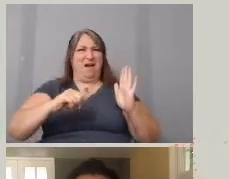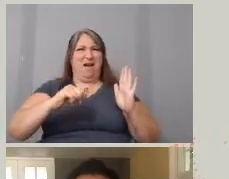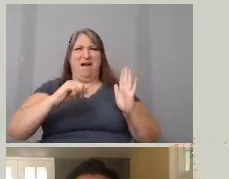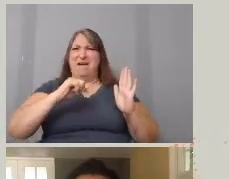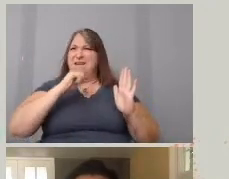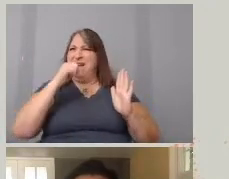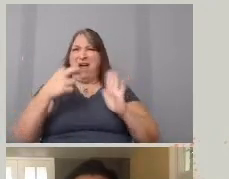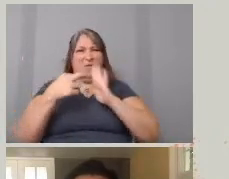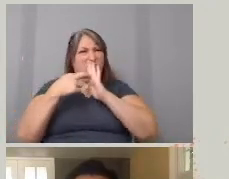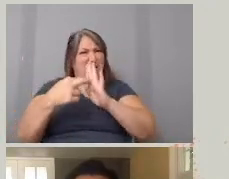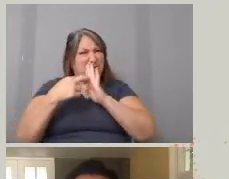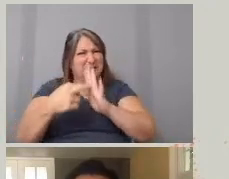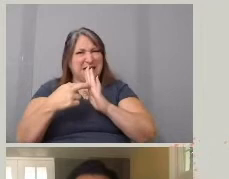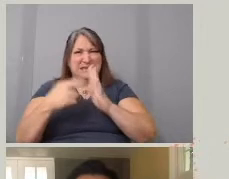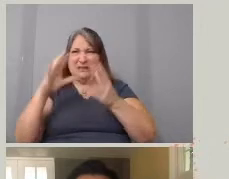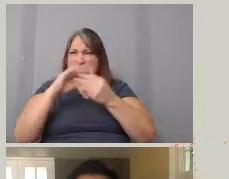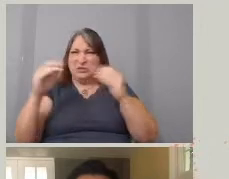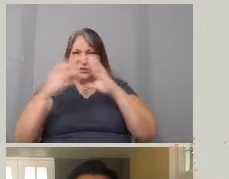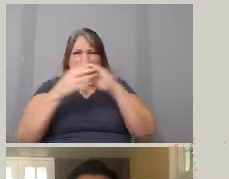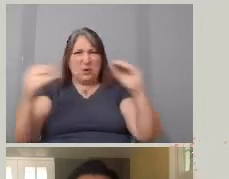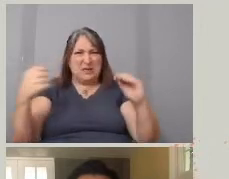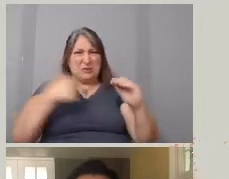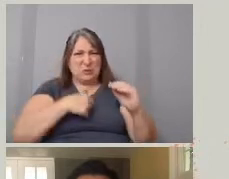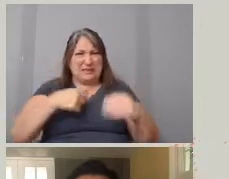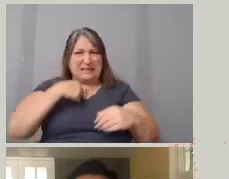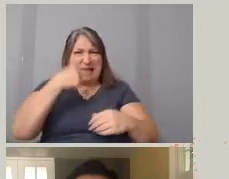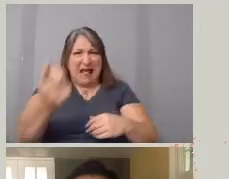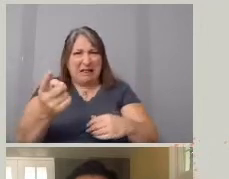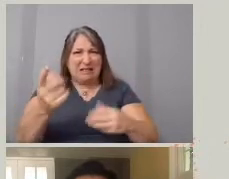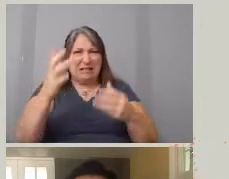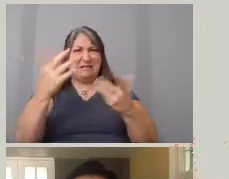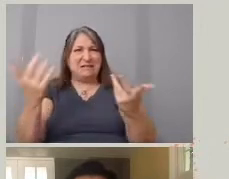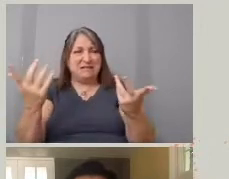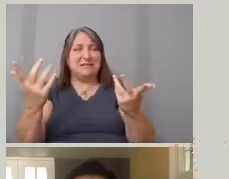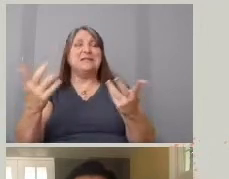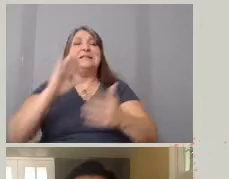in the stories that we tell? Actually the Center for Media and Social Impact